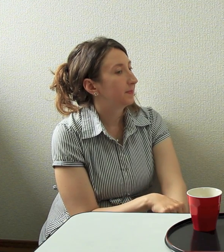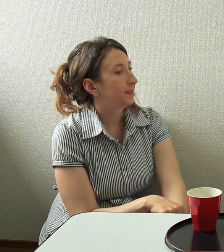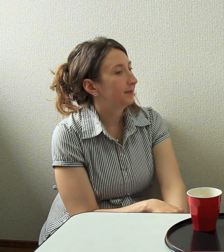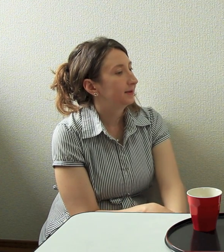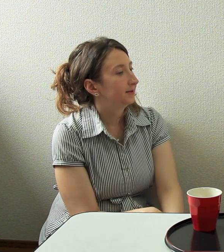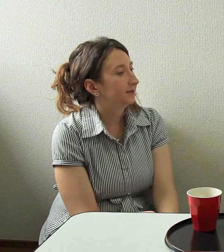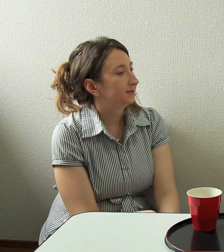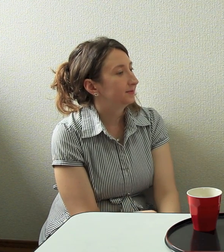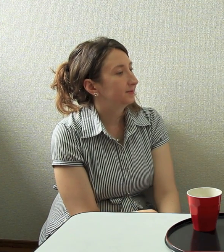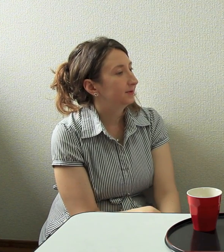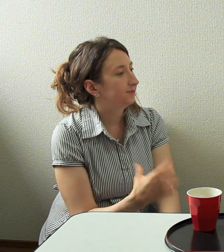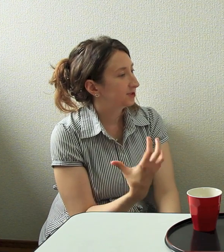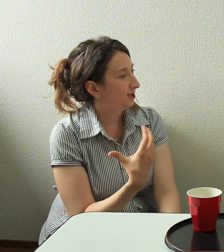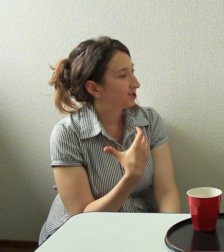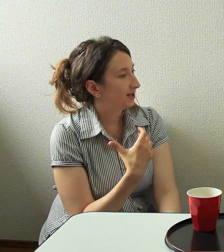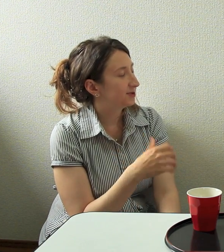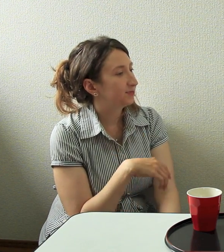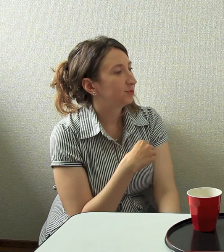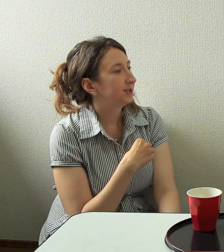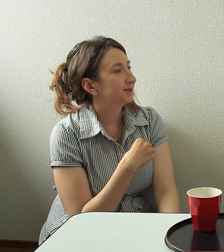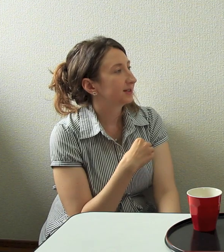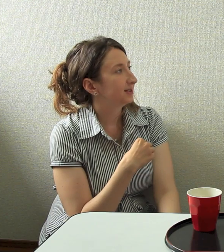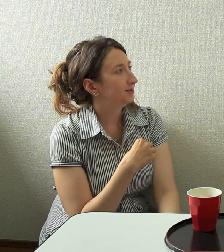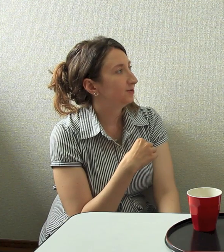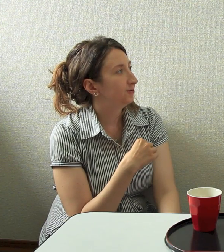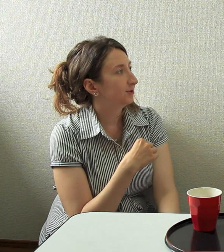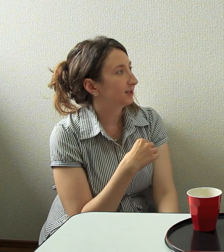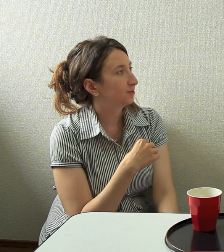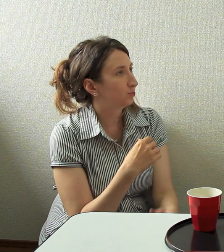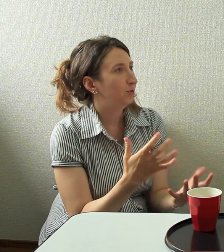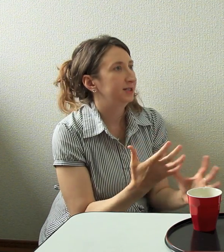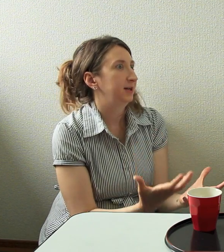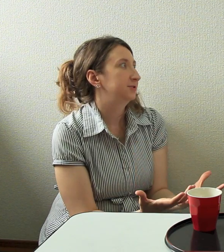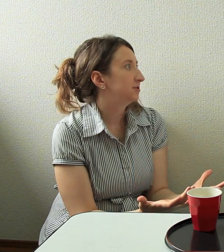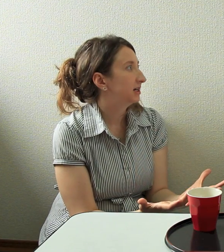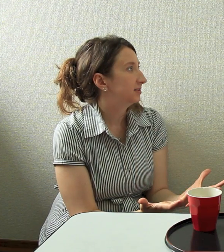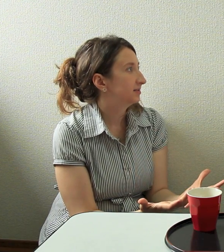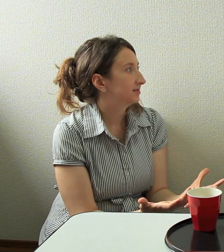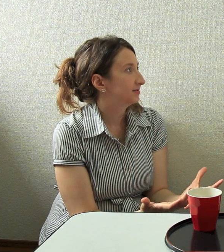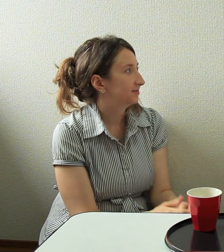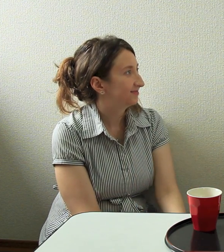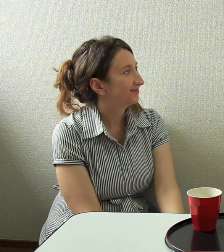Was there any frustration up to that point you felt like, "Why do I have to do that?"